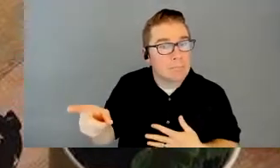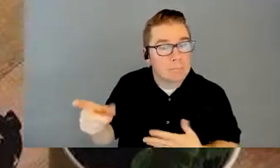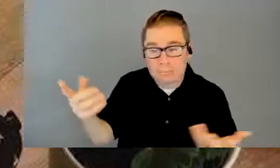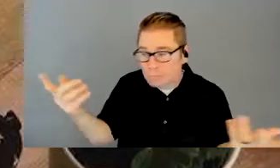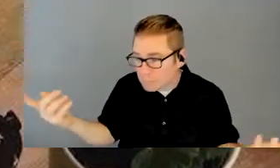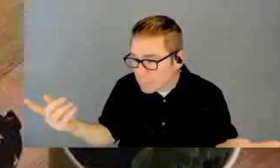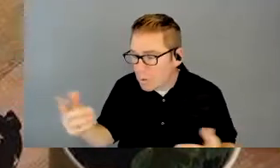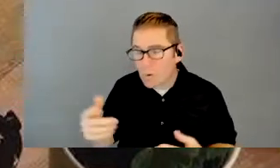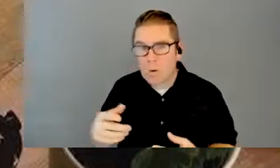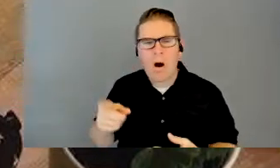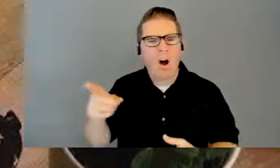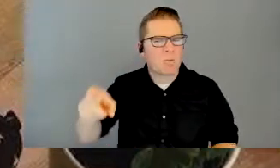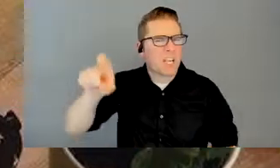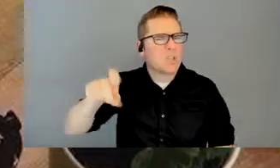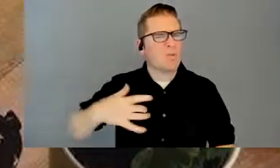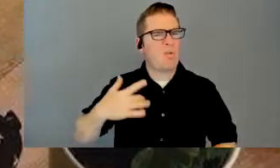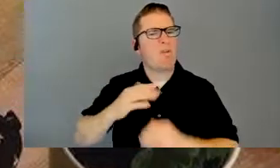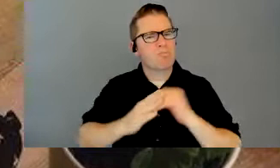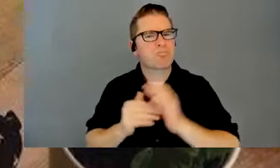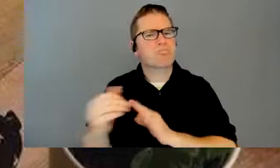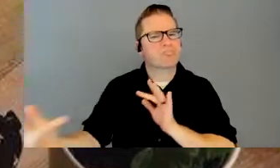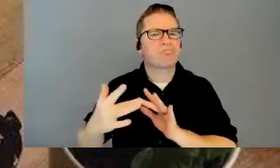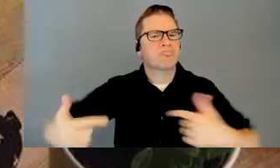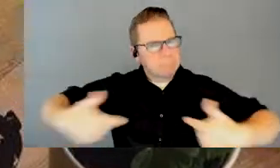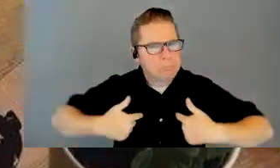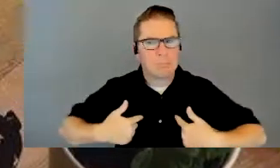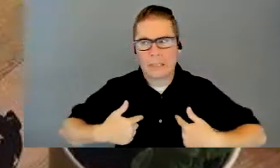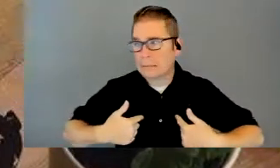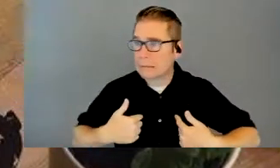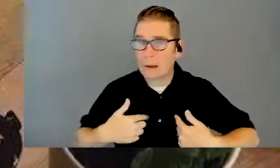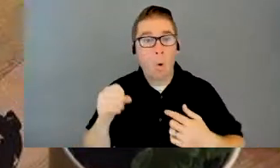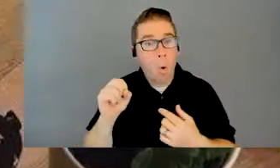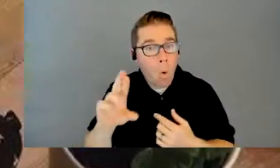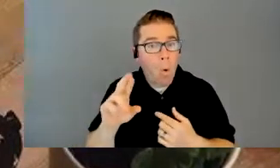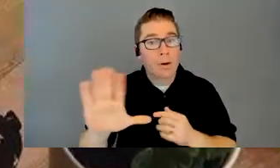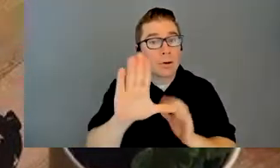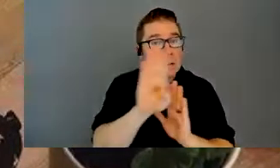and don't assume that they have read and understood your syllabus. And we're going to get into that quite a bit deeper.